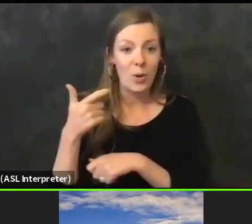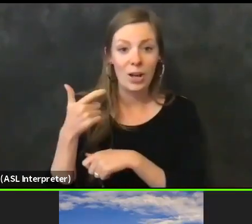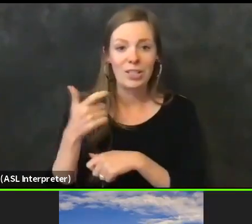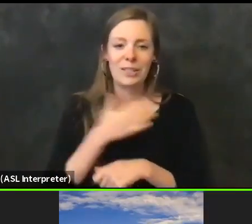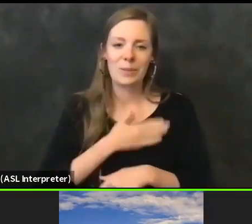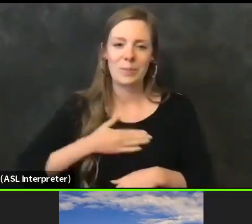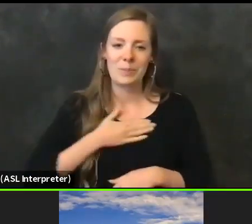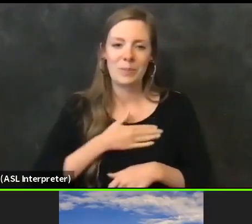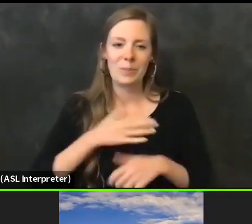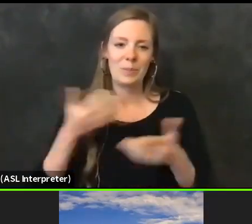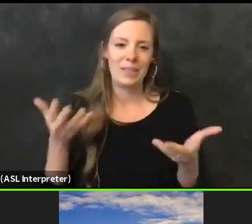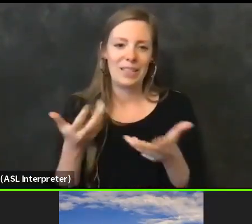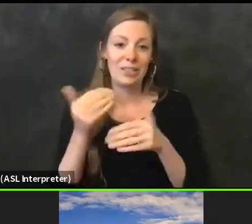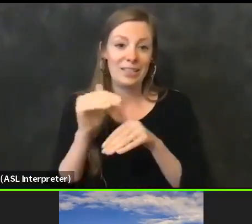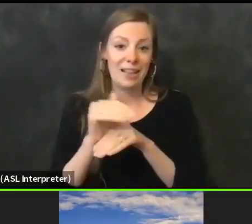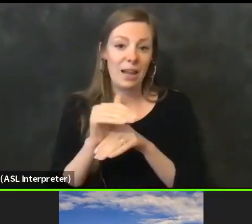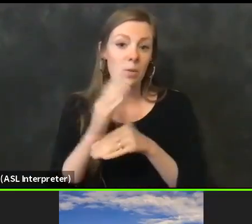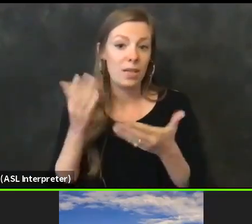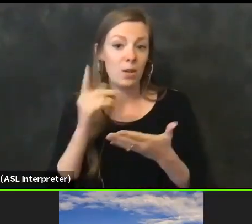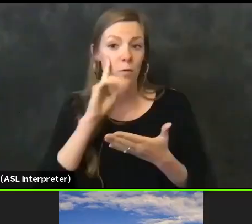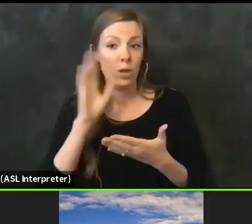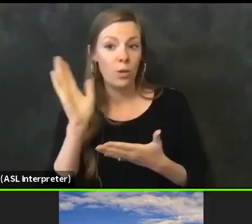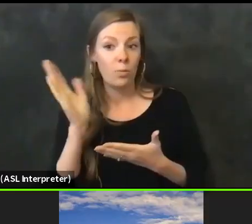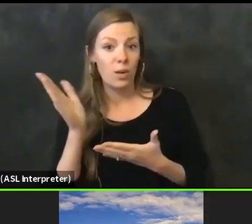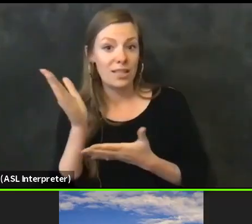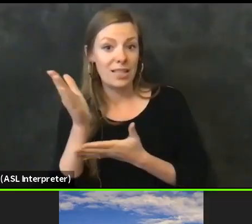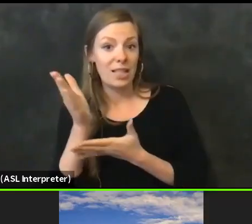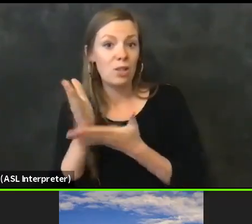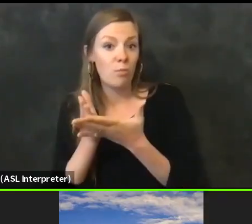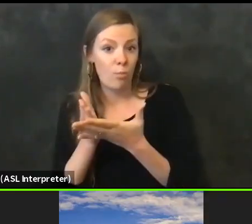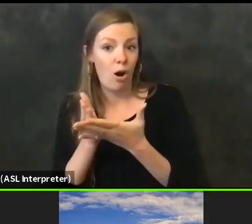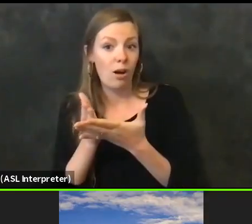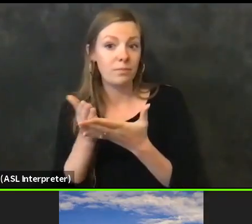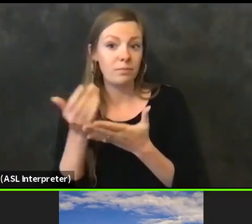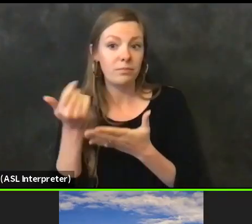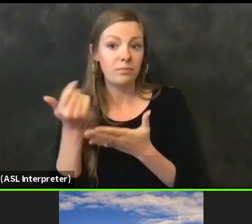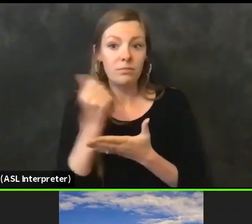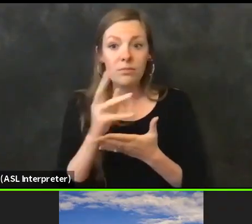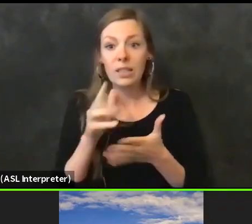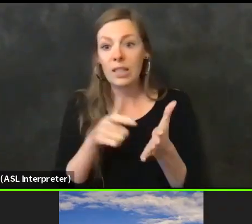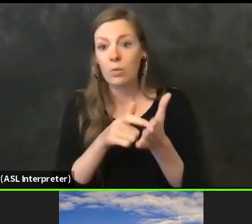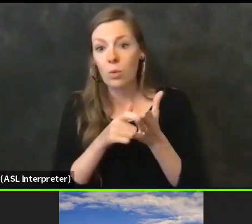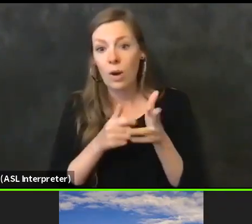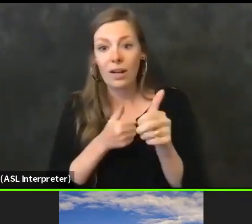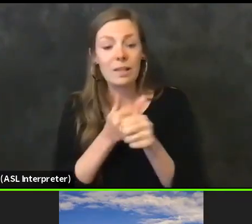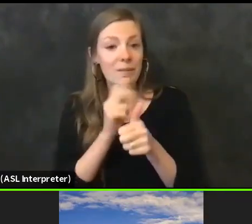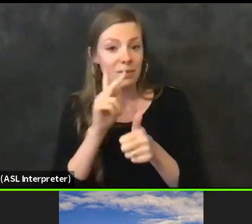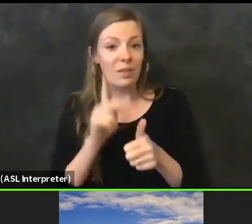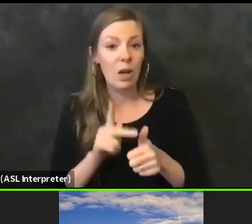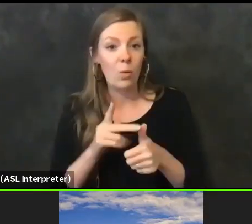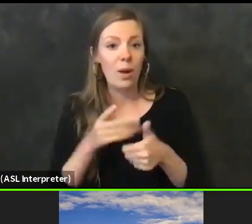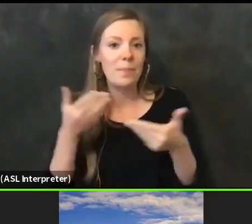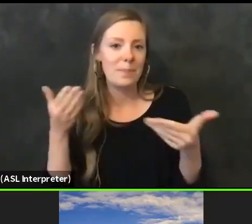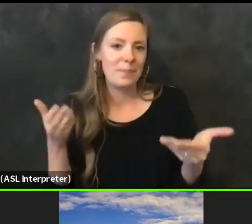I'm going to be here for the presentation portion, if anything that I say requires follow up that I'm not able to provide, because I'm going